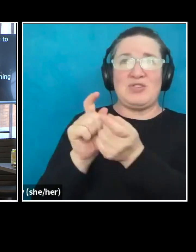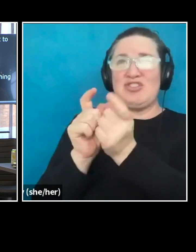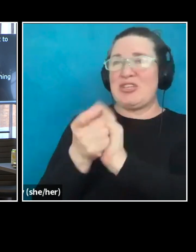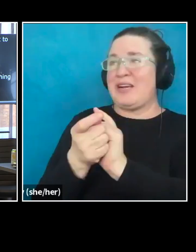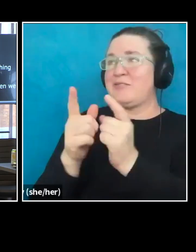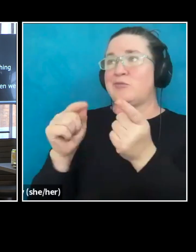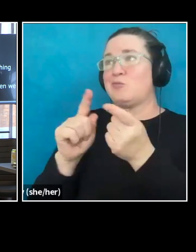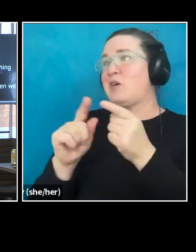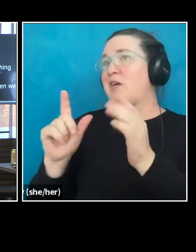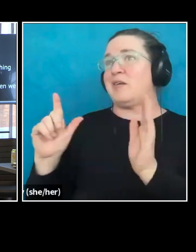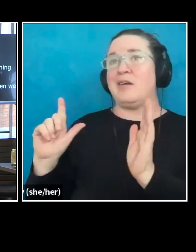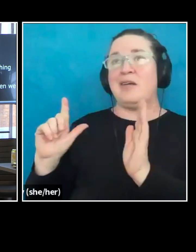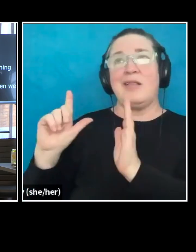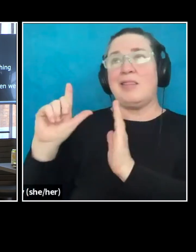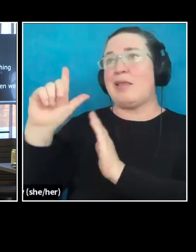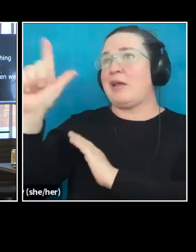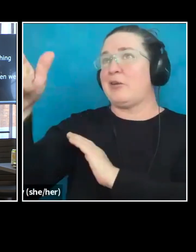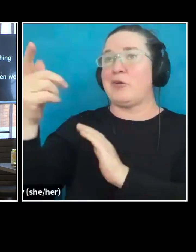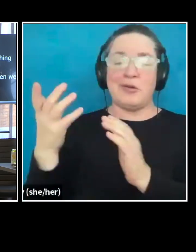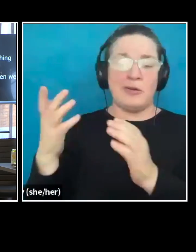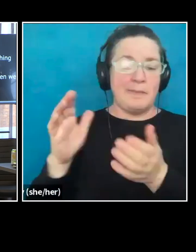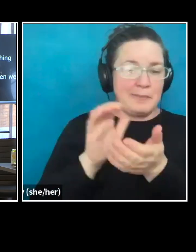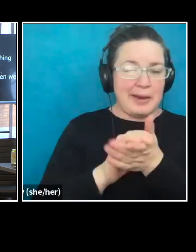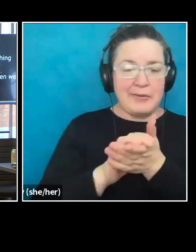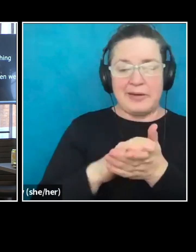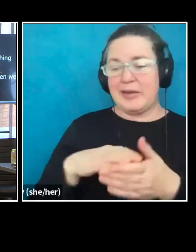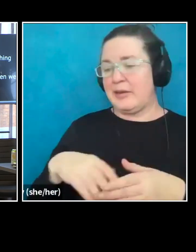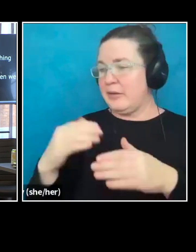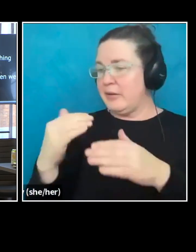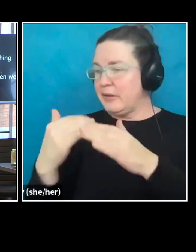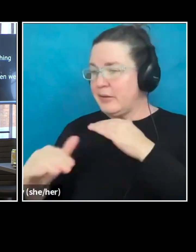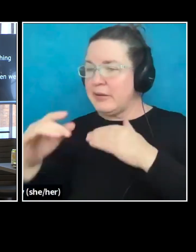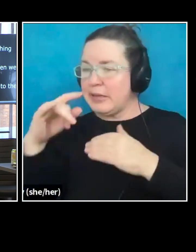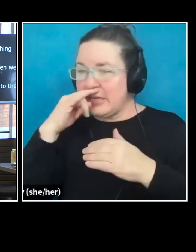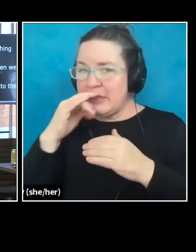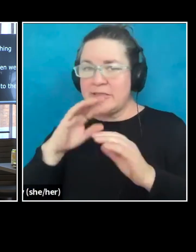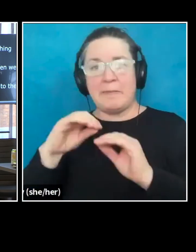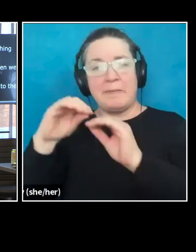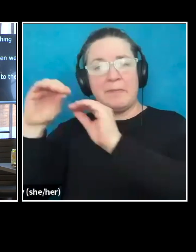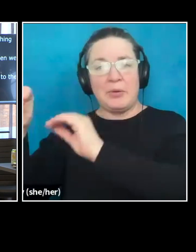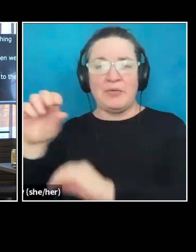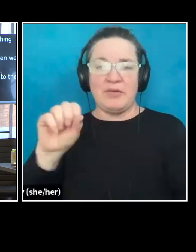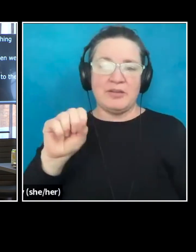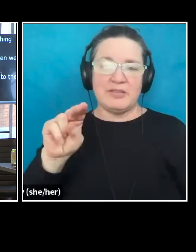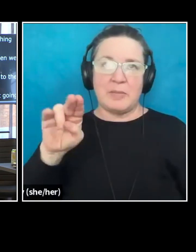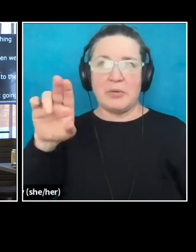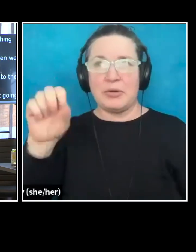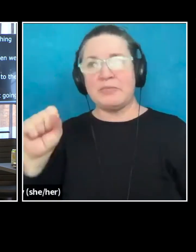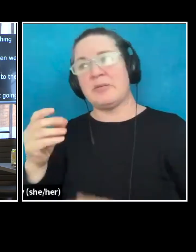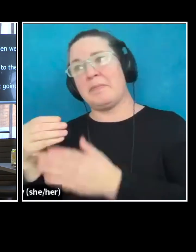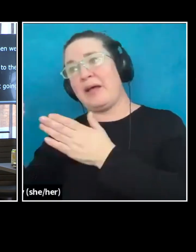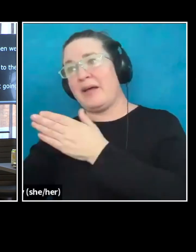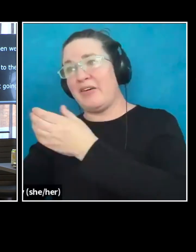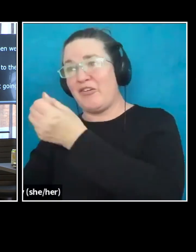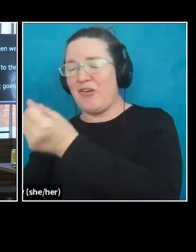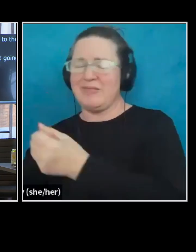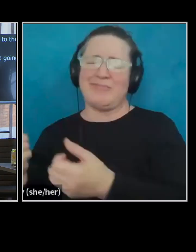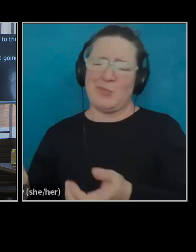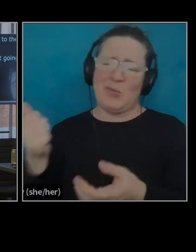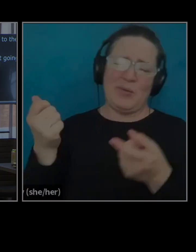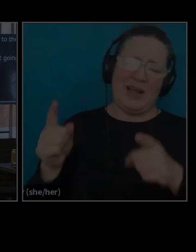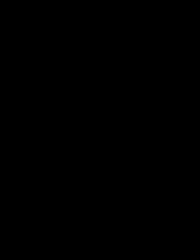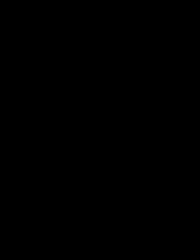move to the suburbs and get a car because that's not not going to happen for us. So yes, all right.